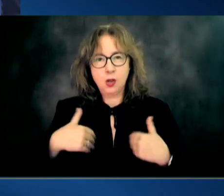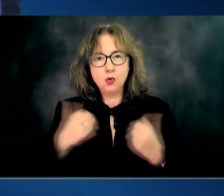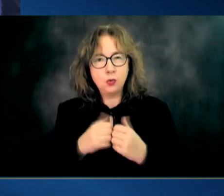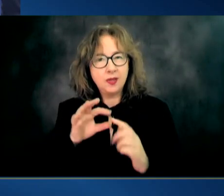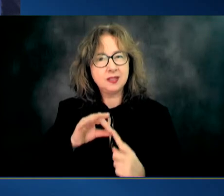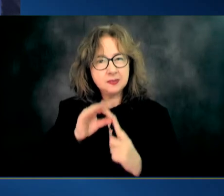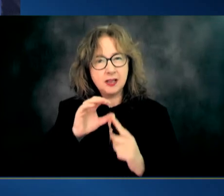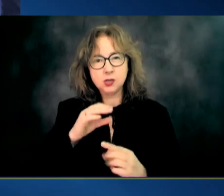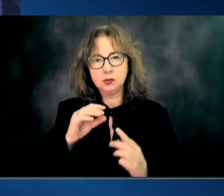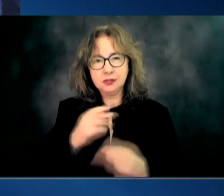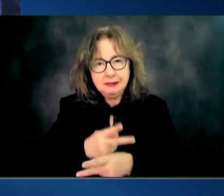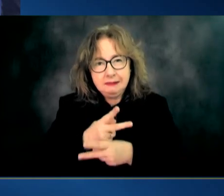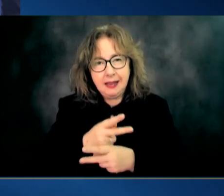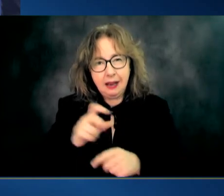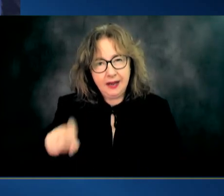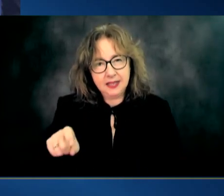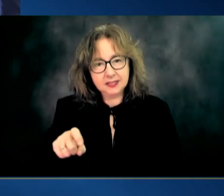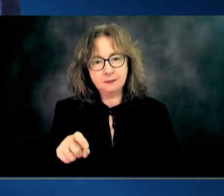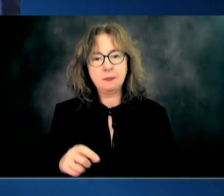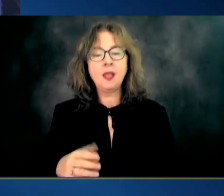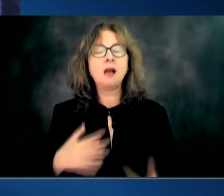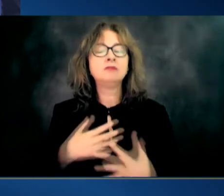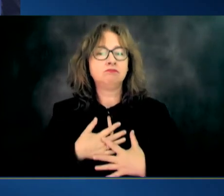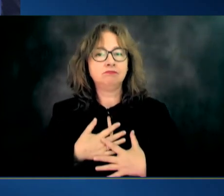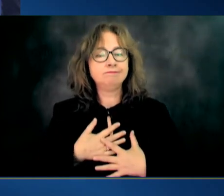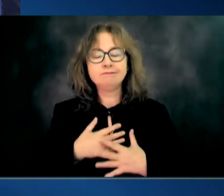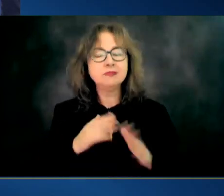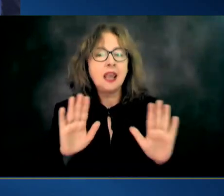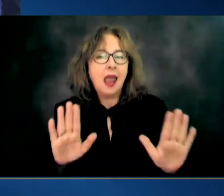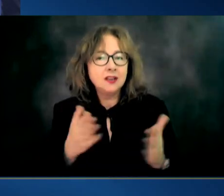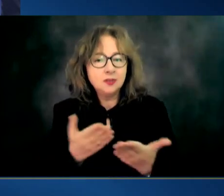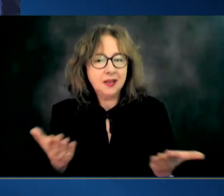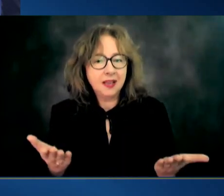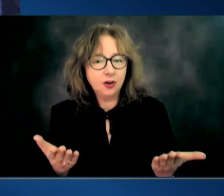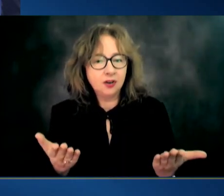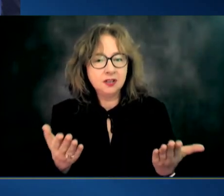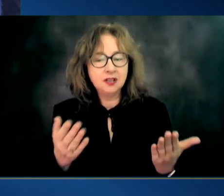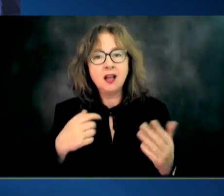I'm delighted to be here. I am a public servant, as we all are, here for those